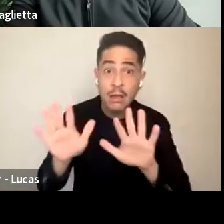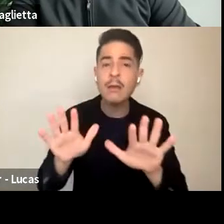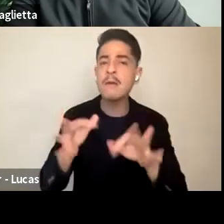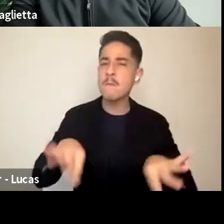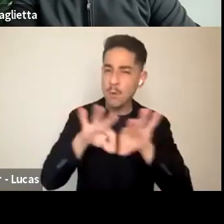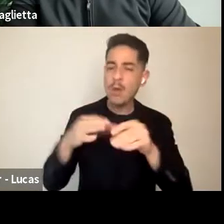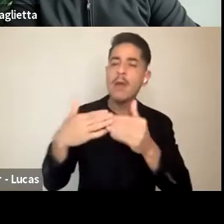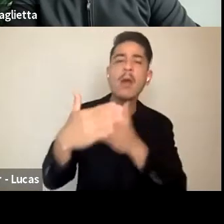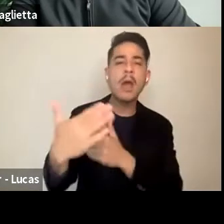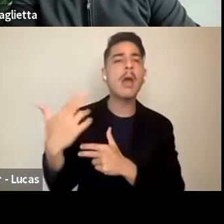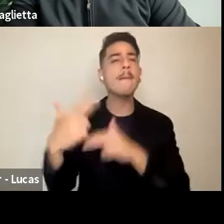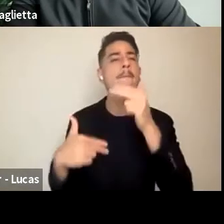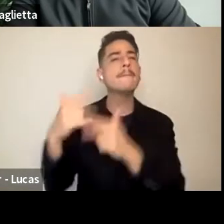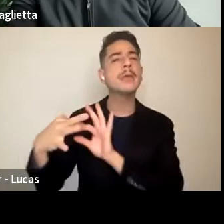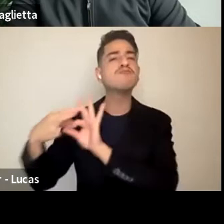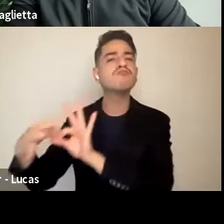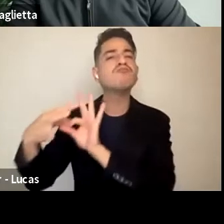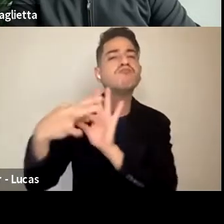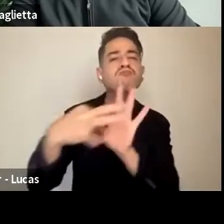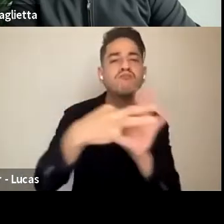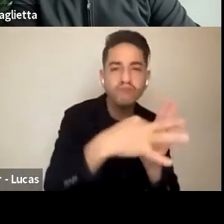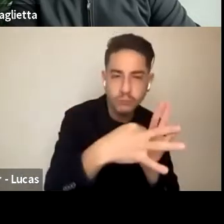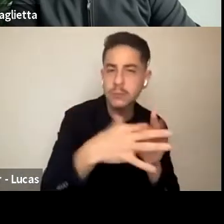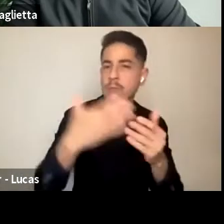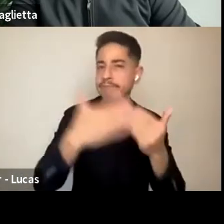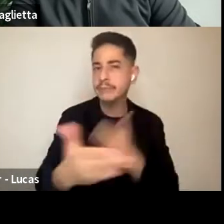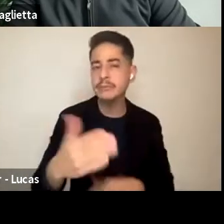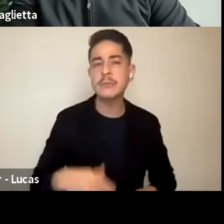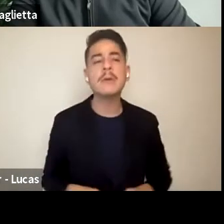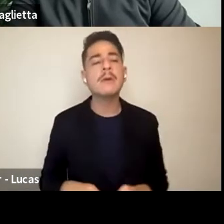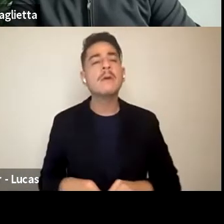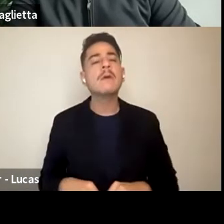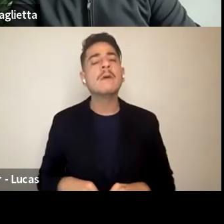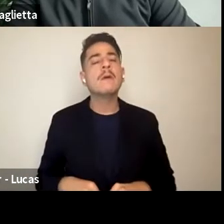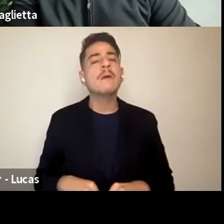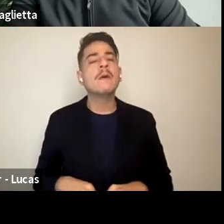So when you can find the data, always tells everything, right?